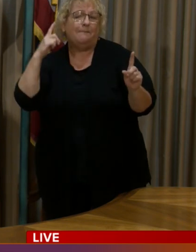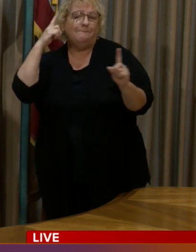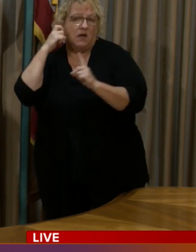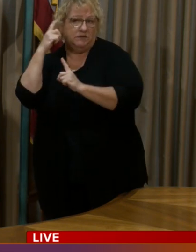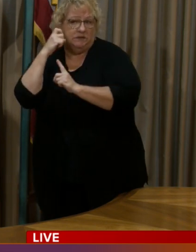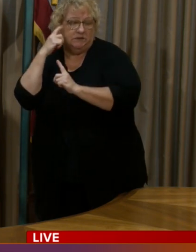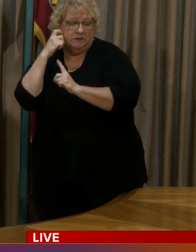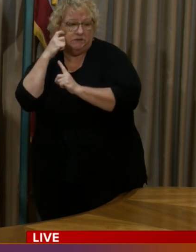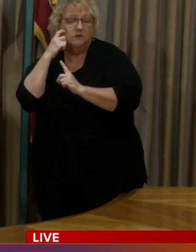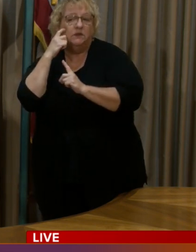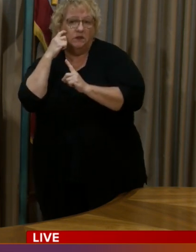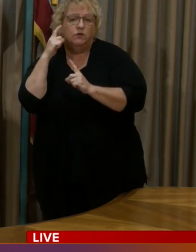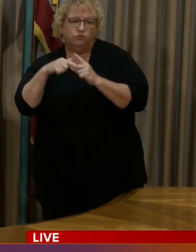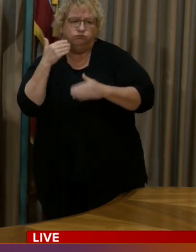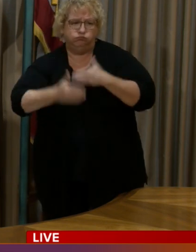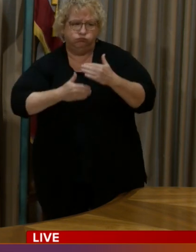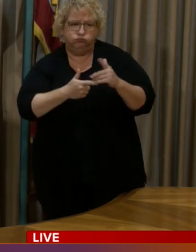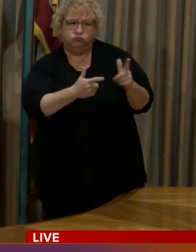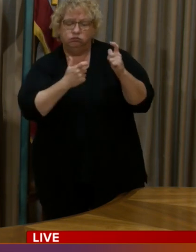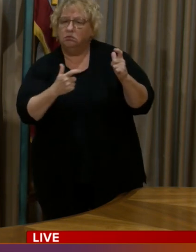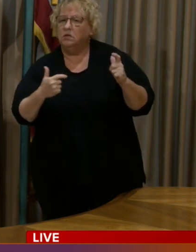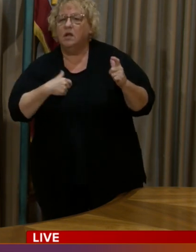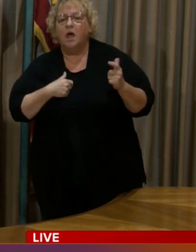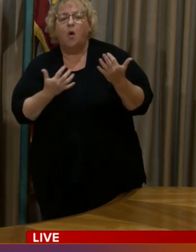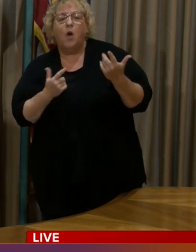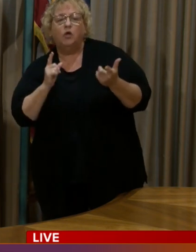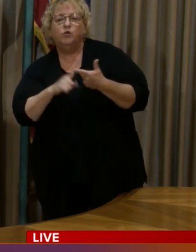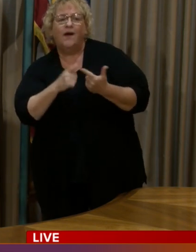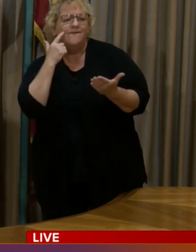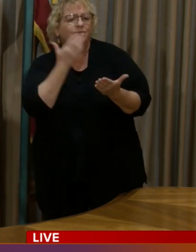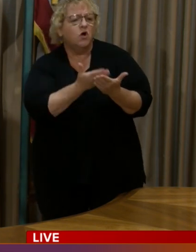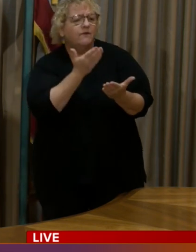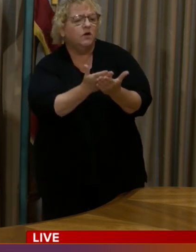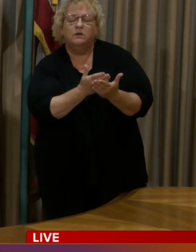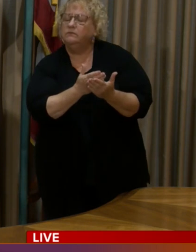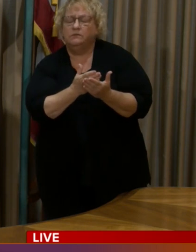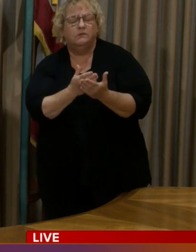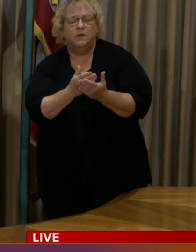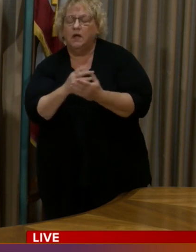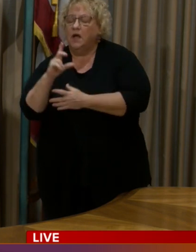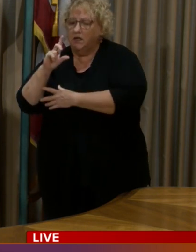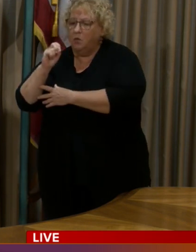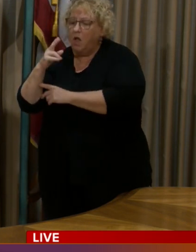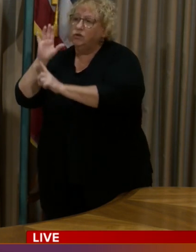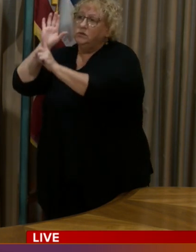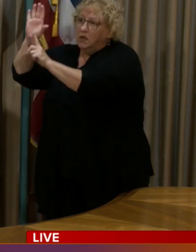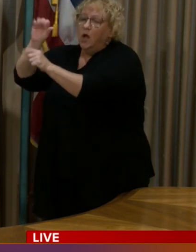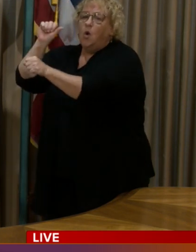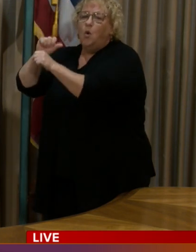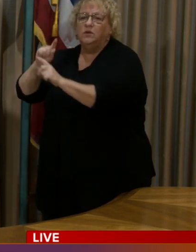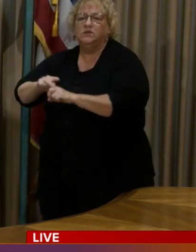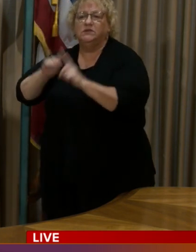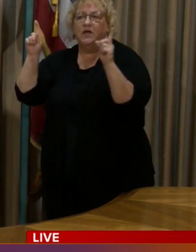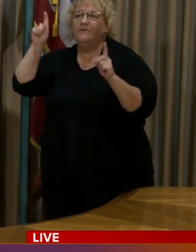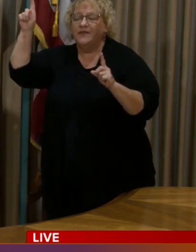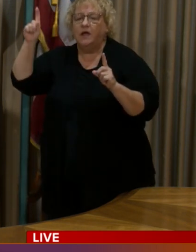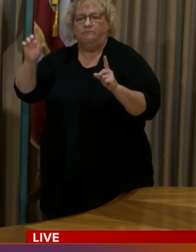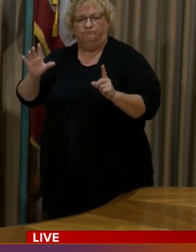DEAL WE TAKE ACTION WHEN THERE IS A SUSPECTED CASE AND THAT'S WHAT WE'RE TRACKING CAREFULLY FOR SPEEDY A SHOULDN'T WE ARE